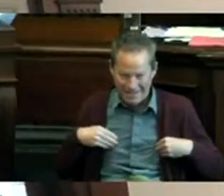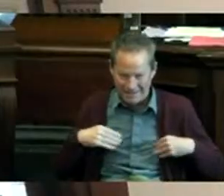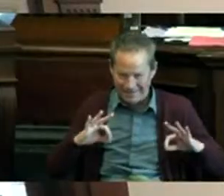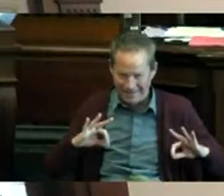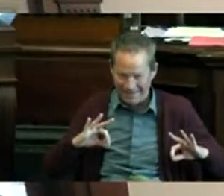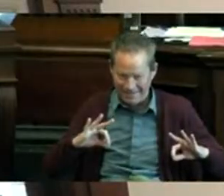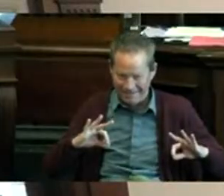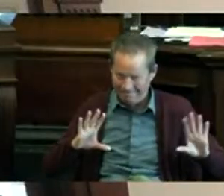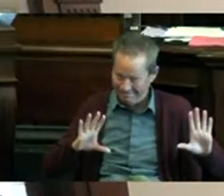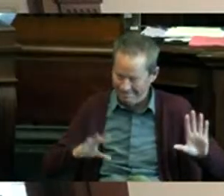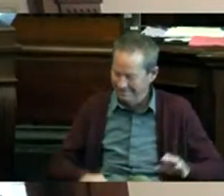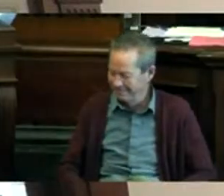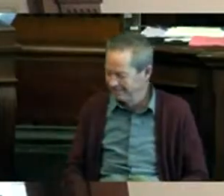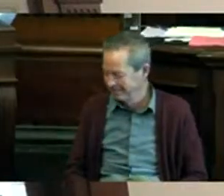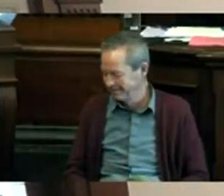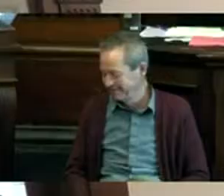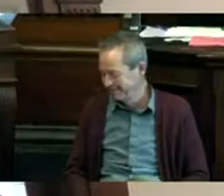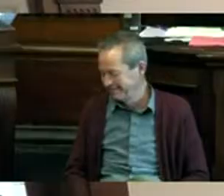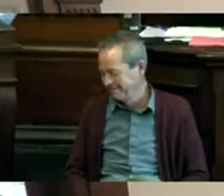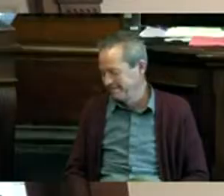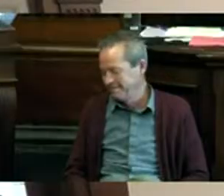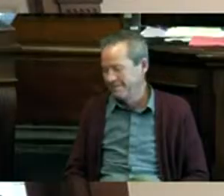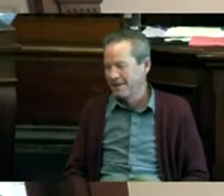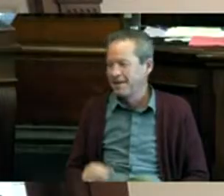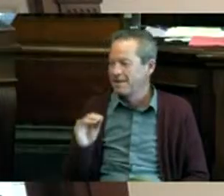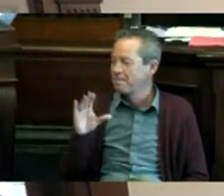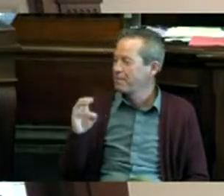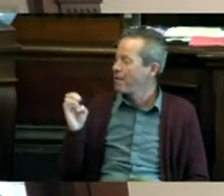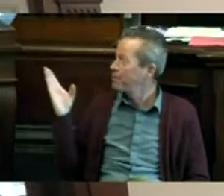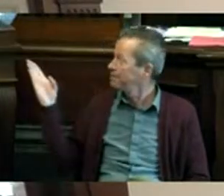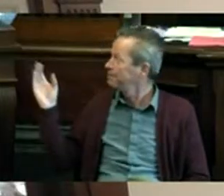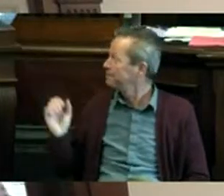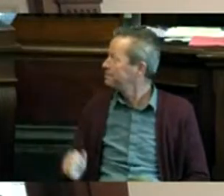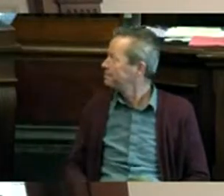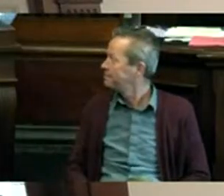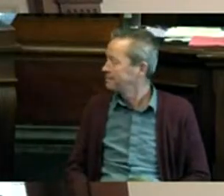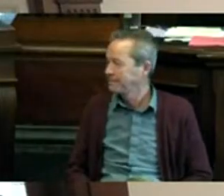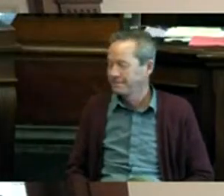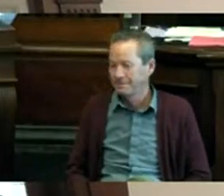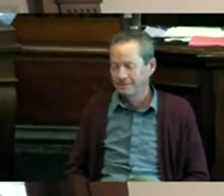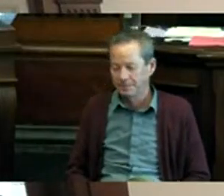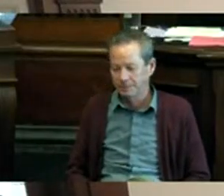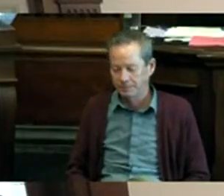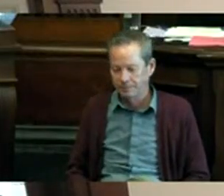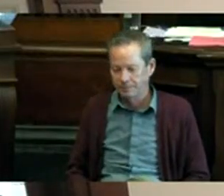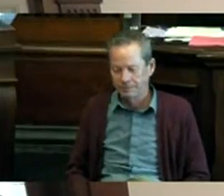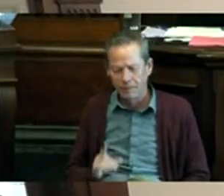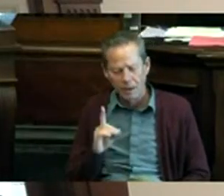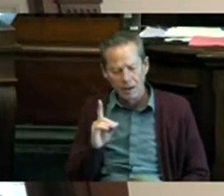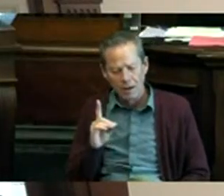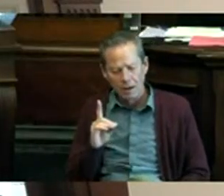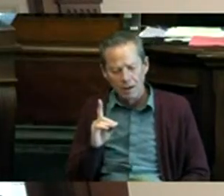the other ones are. I knew the first one I take you for, I take credit okay you got it. You win